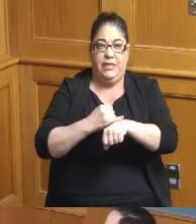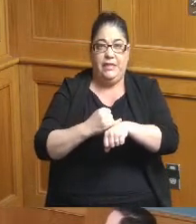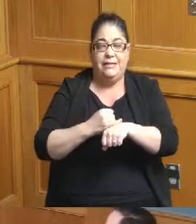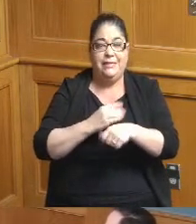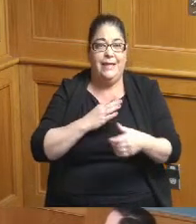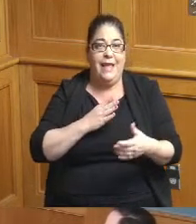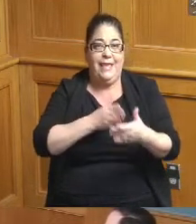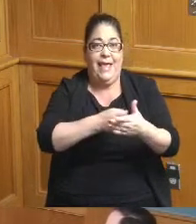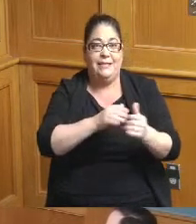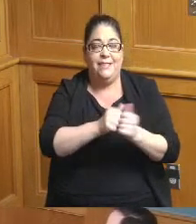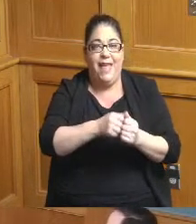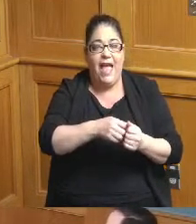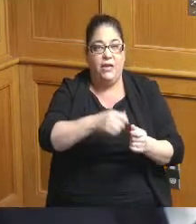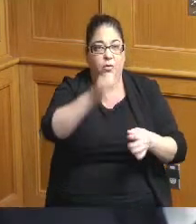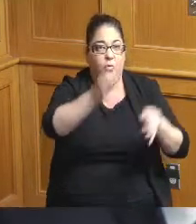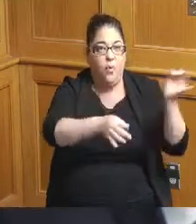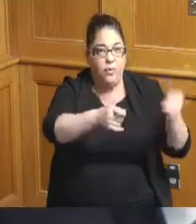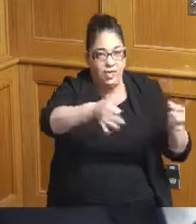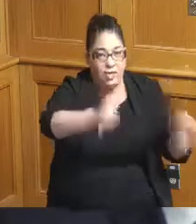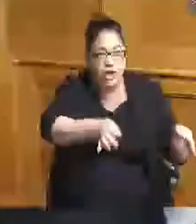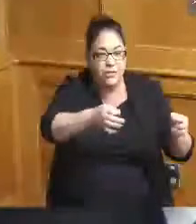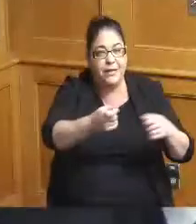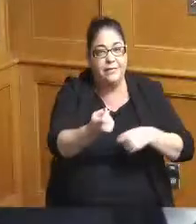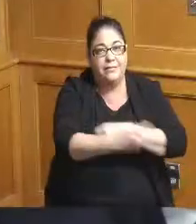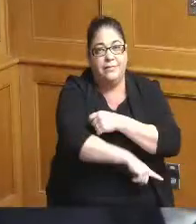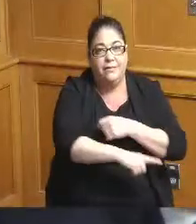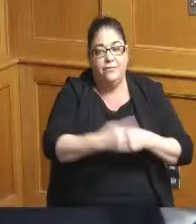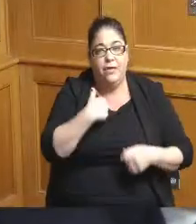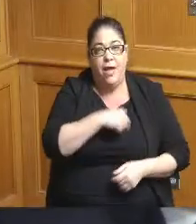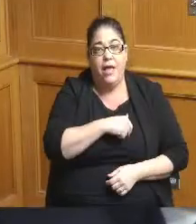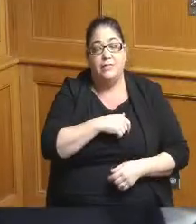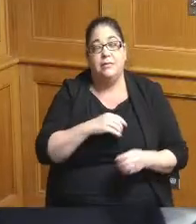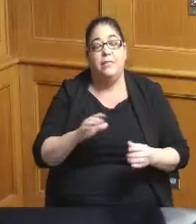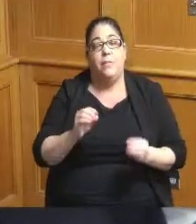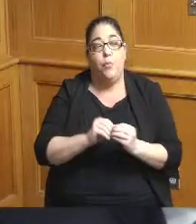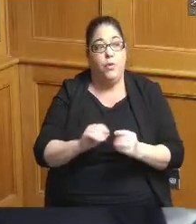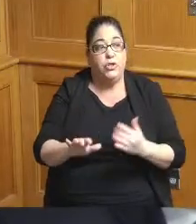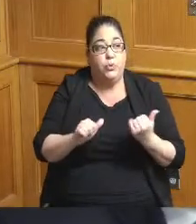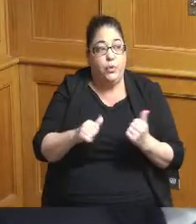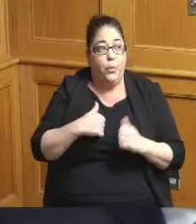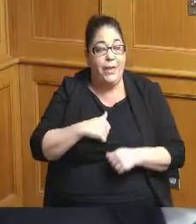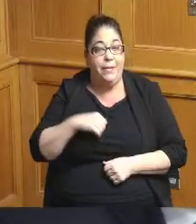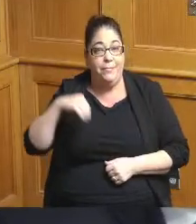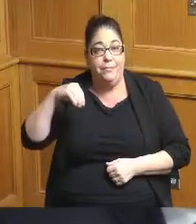interest will accrue on this so the sooner we can bring It Forward the the better off we'll